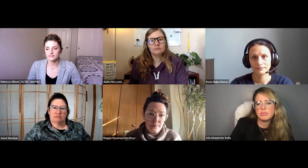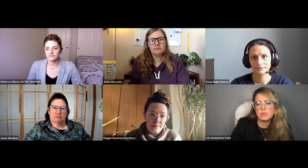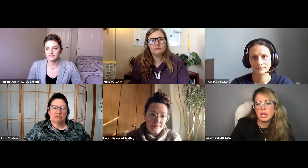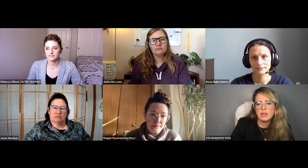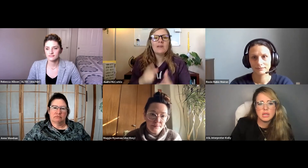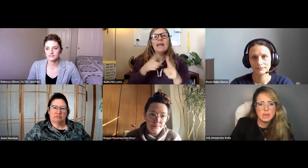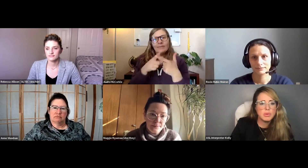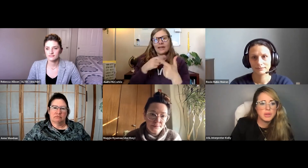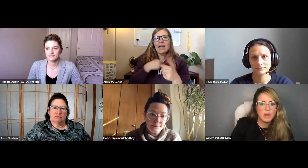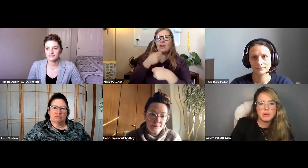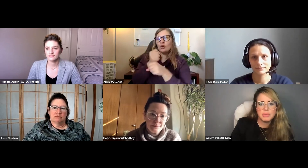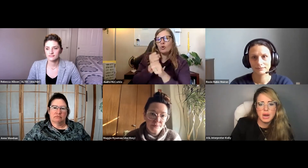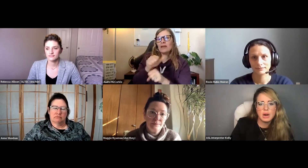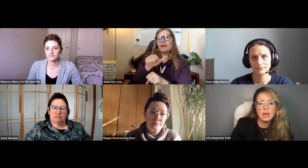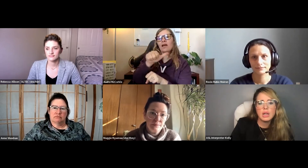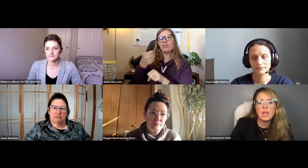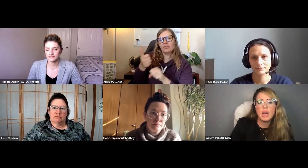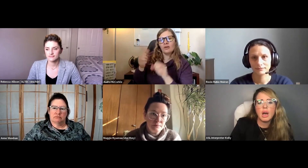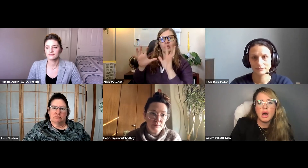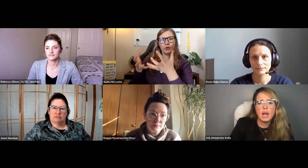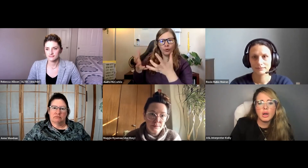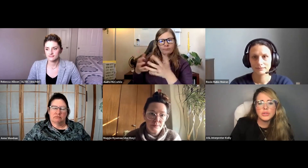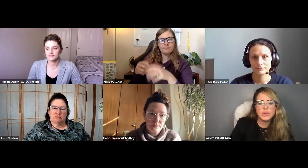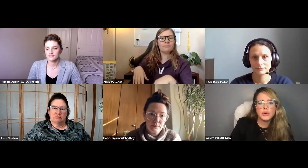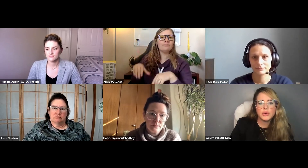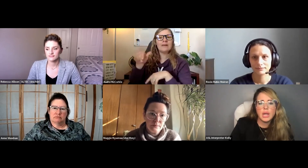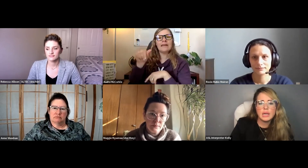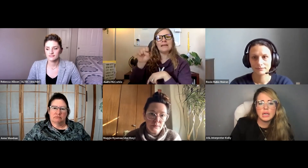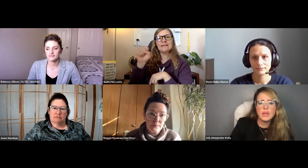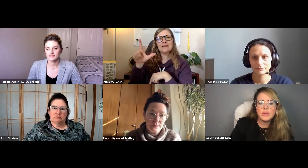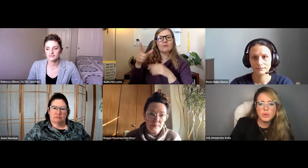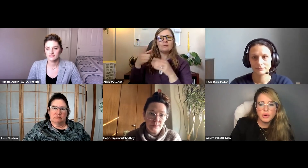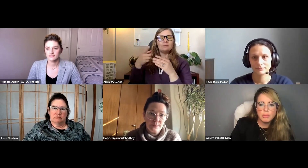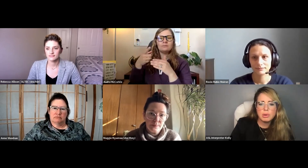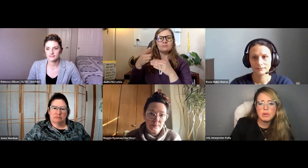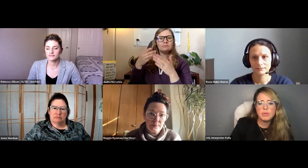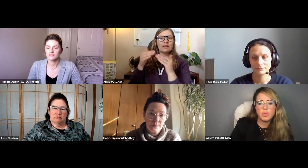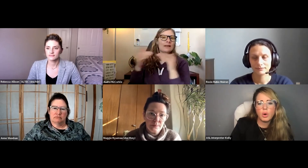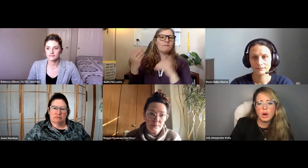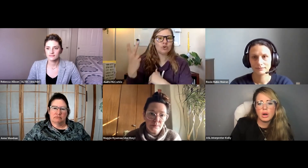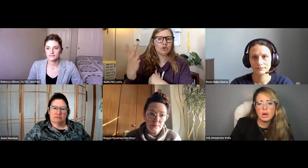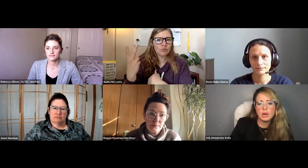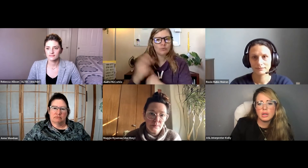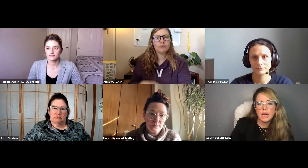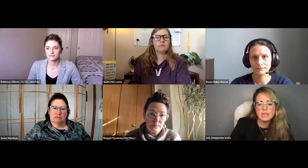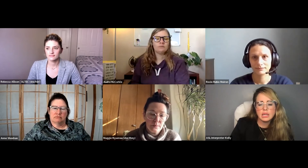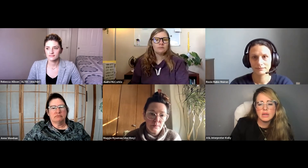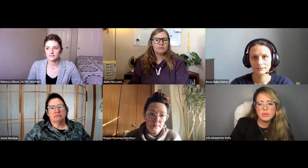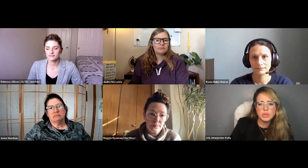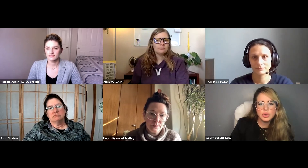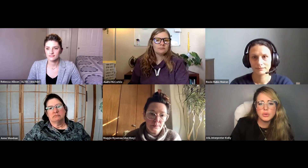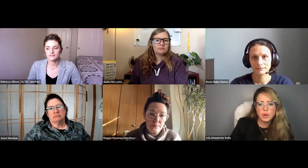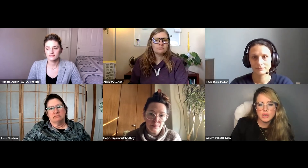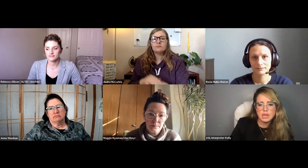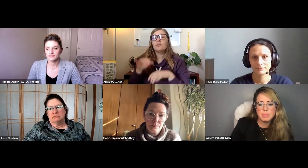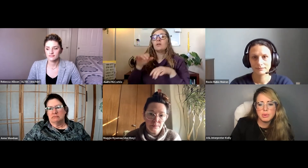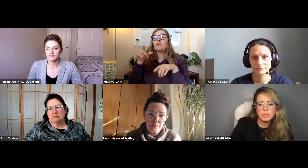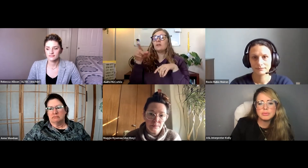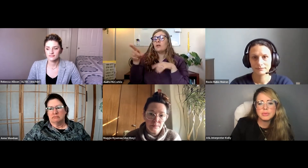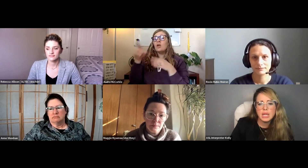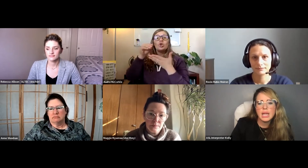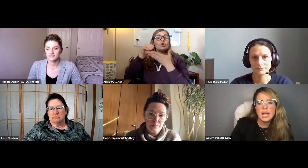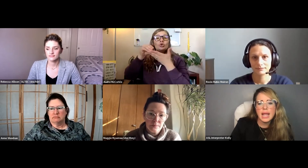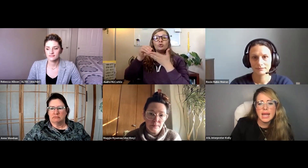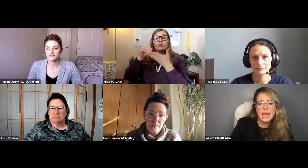they keep moving on from there. I also create another group for ASL level 2 for example and